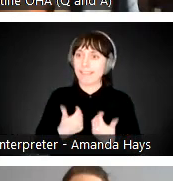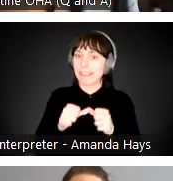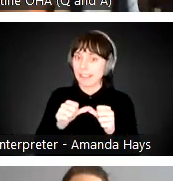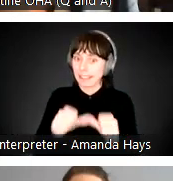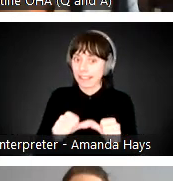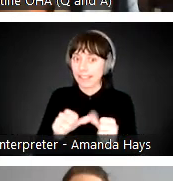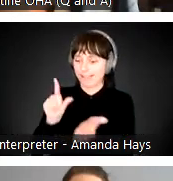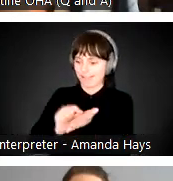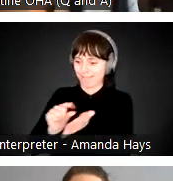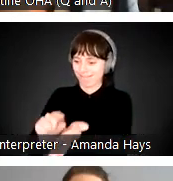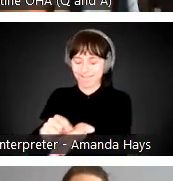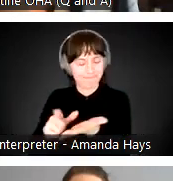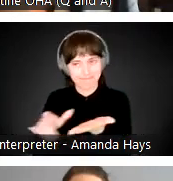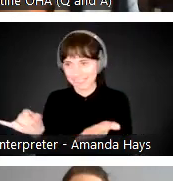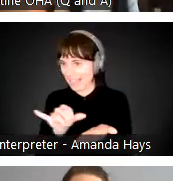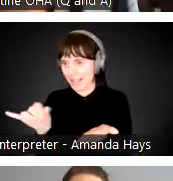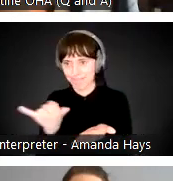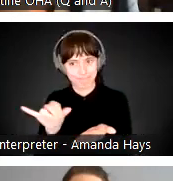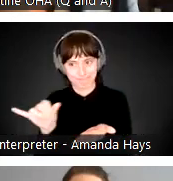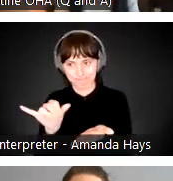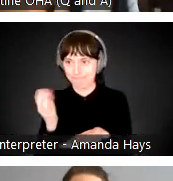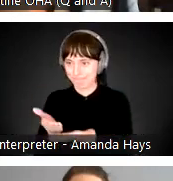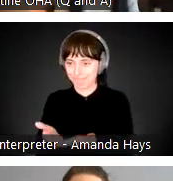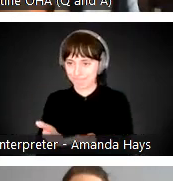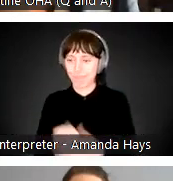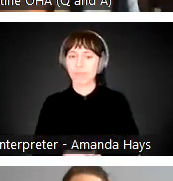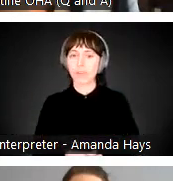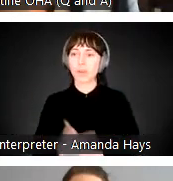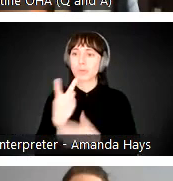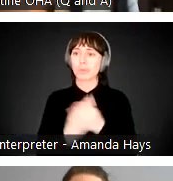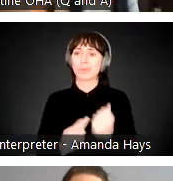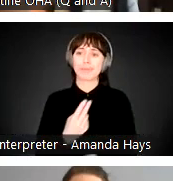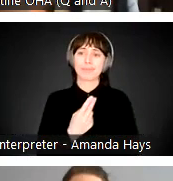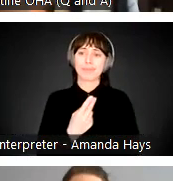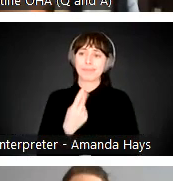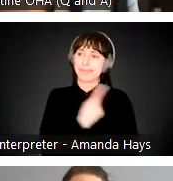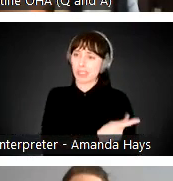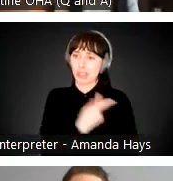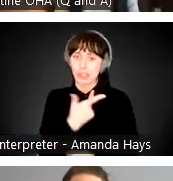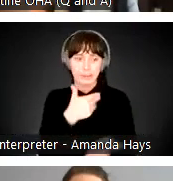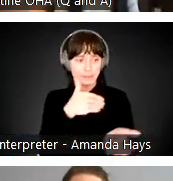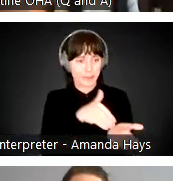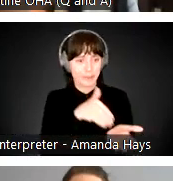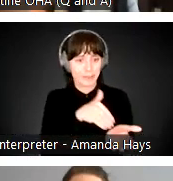think is something that both the patient and the providers are in, is the fact that, because the system doesn't- we